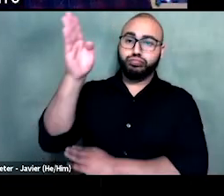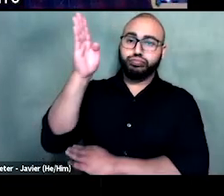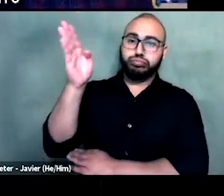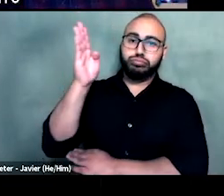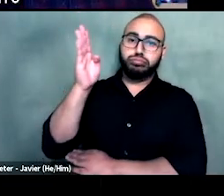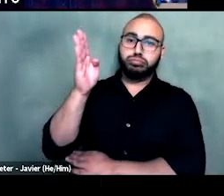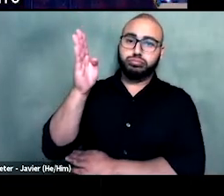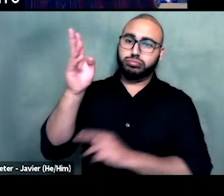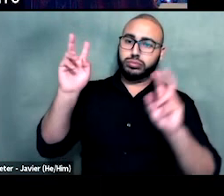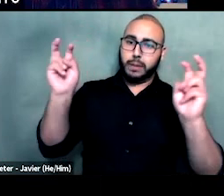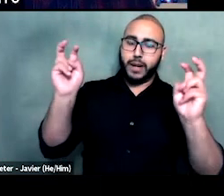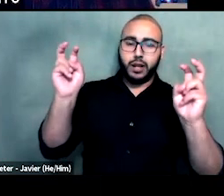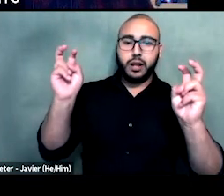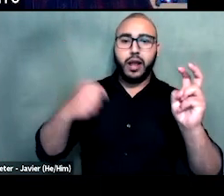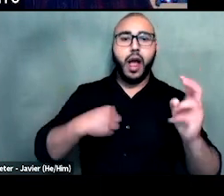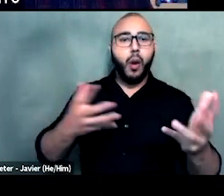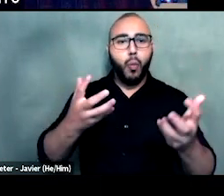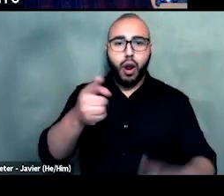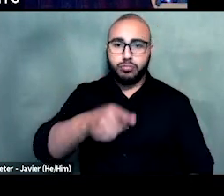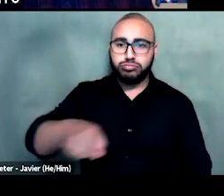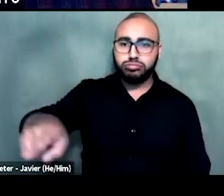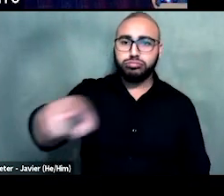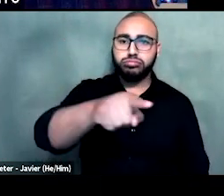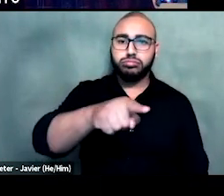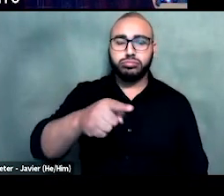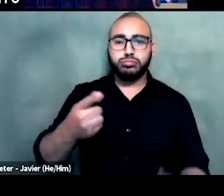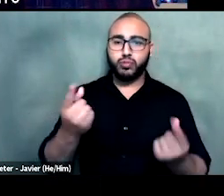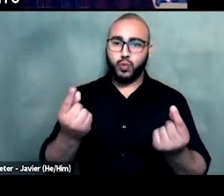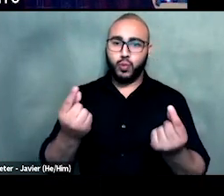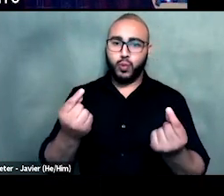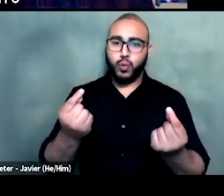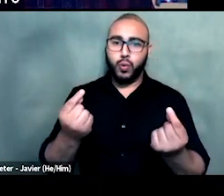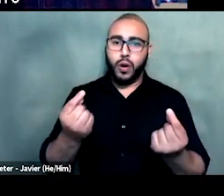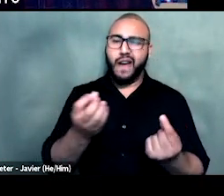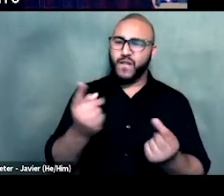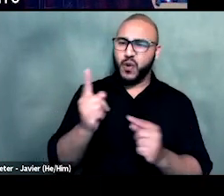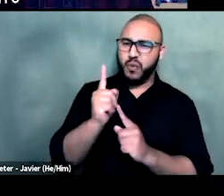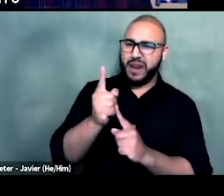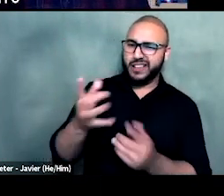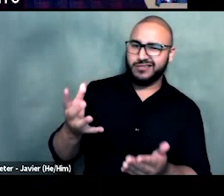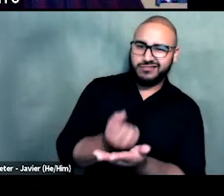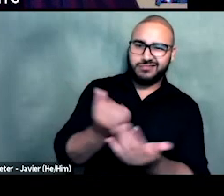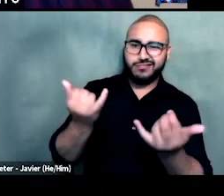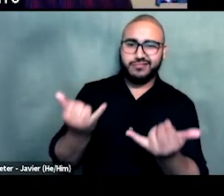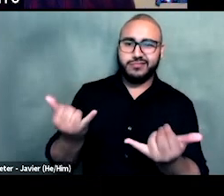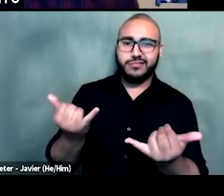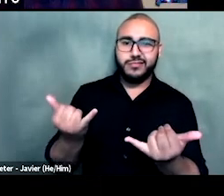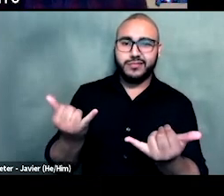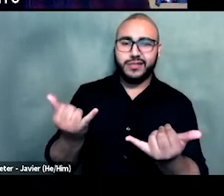discussion here, I wanted you guys to take a couple minutes, and just read through this